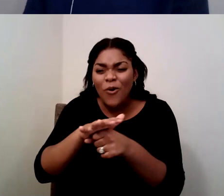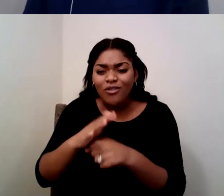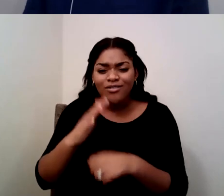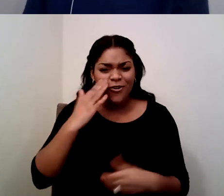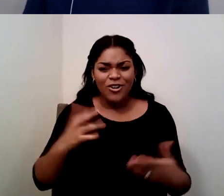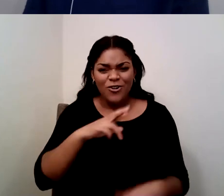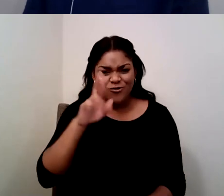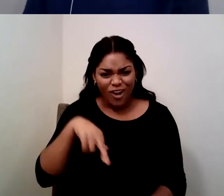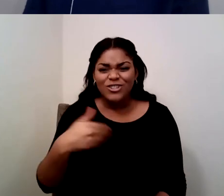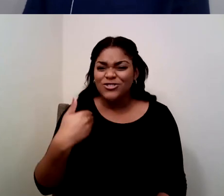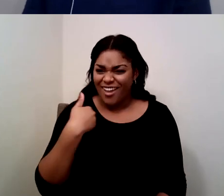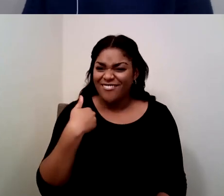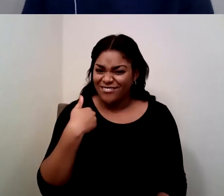they do have those.